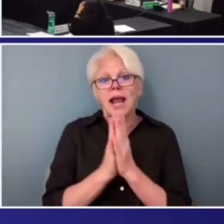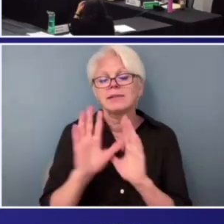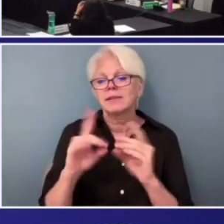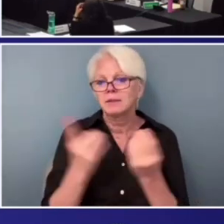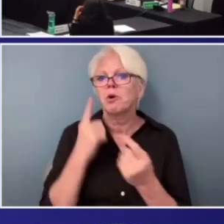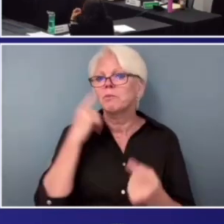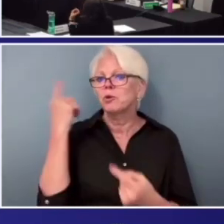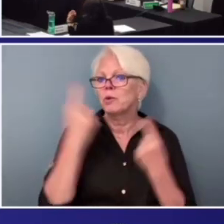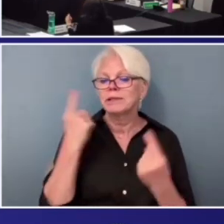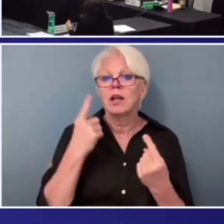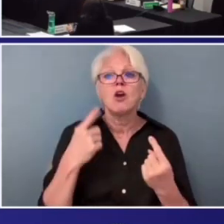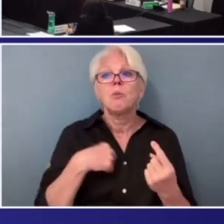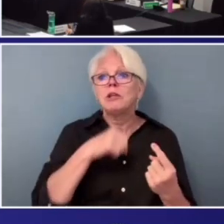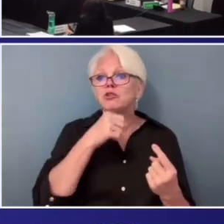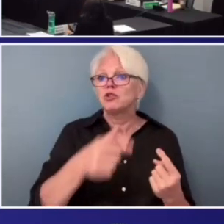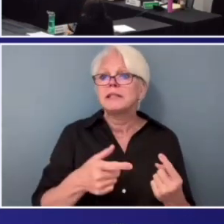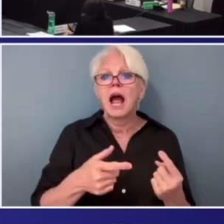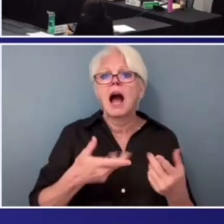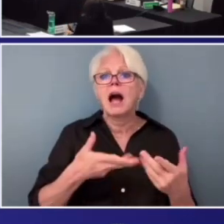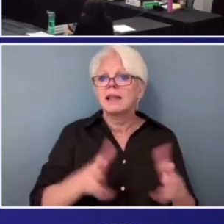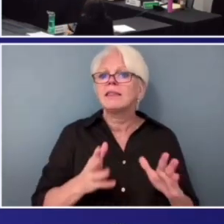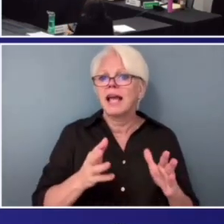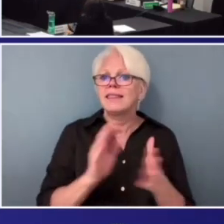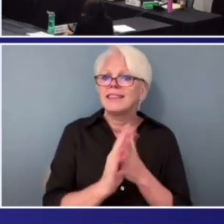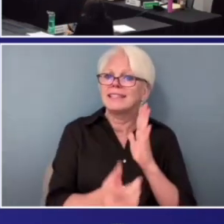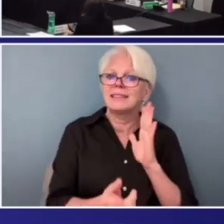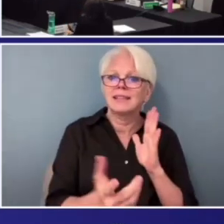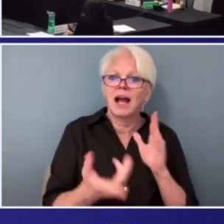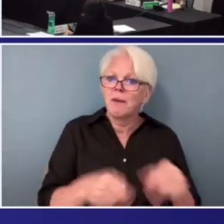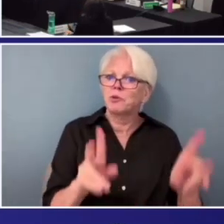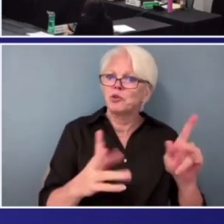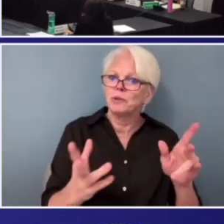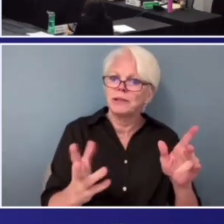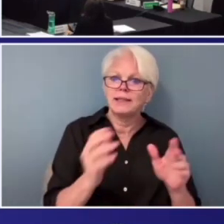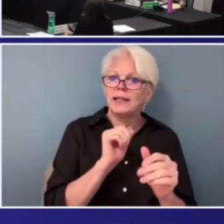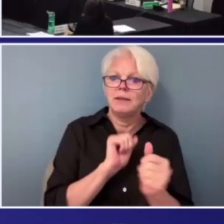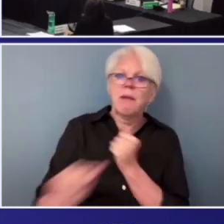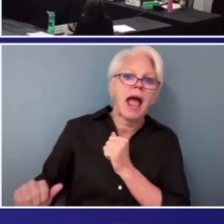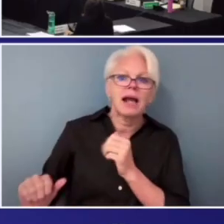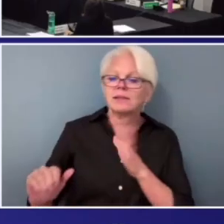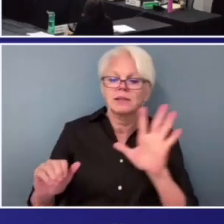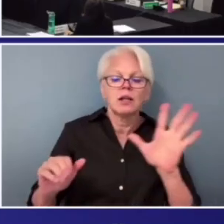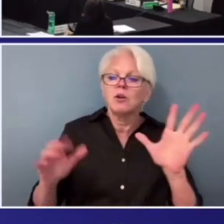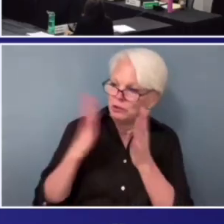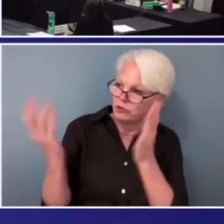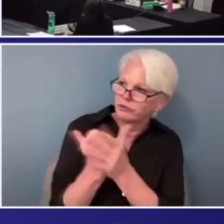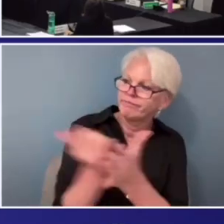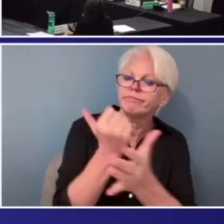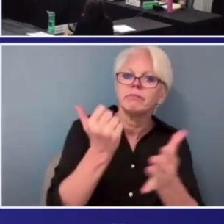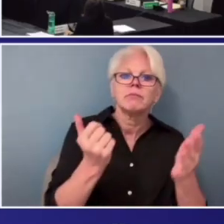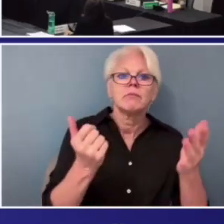We owe this to the American people. Mental health is a crisis in this country, and it's up to us to help fix that. Thank you for your time.